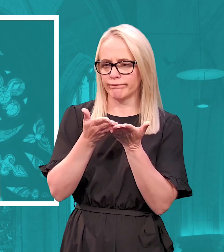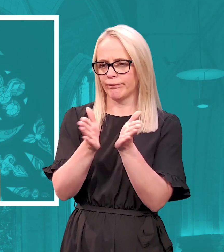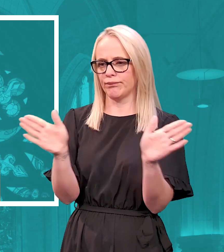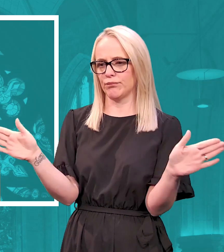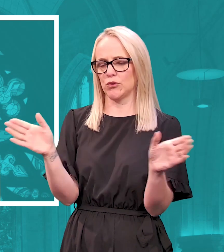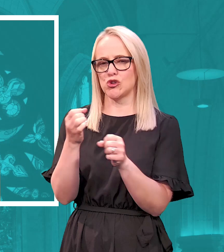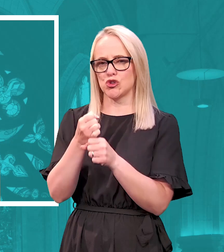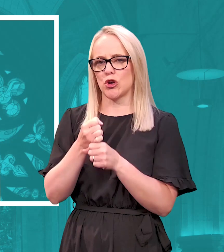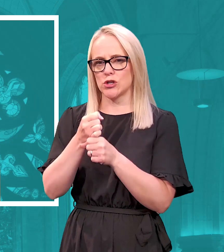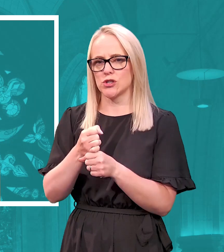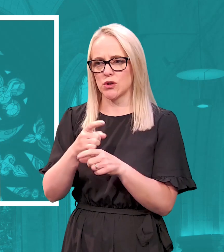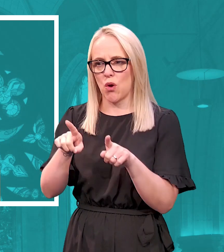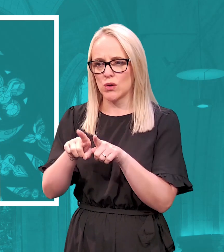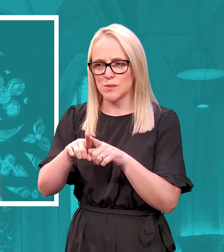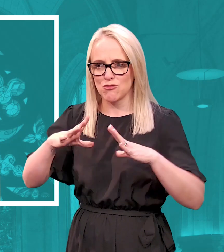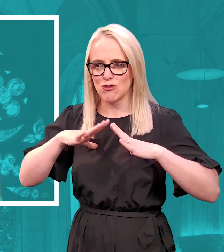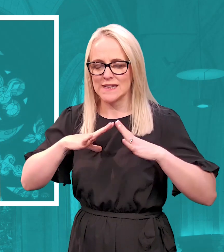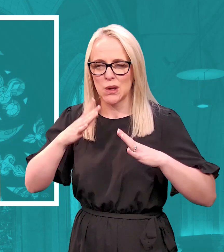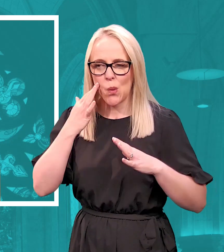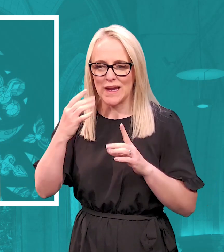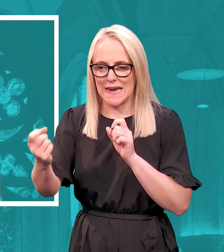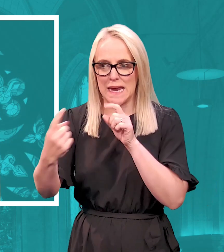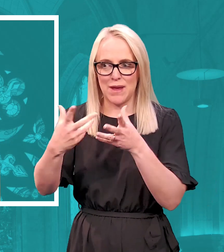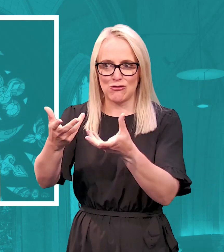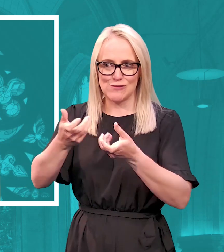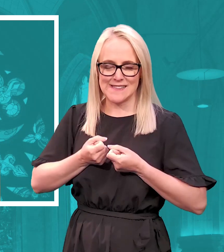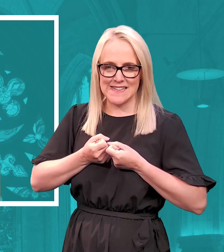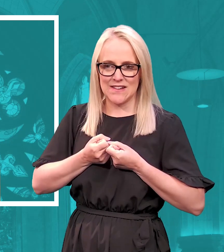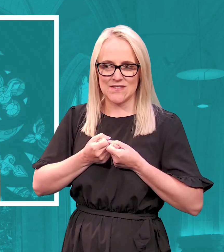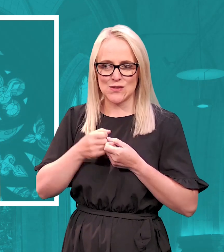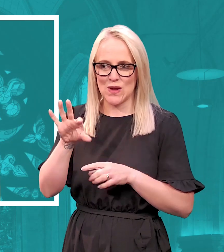to be ready when the email comes inviting nominations,